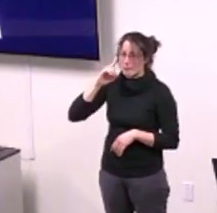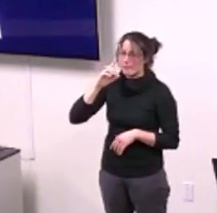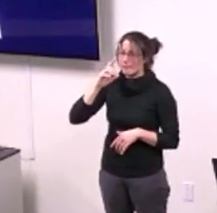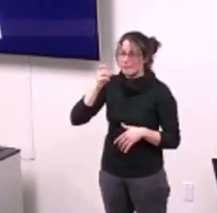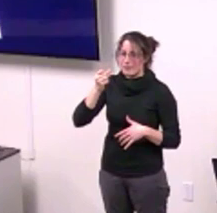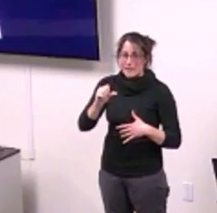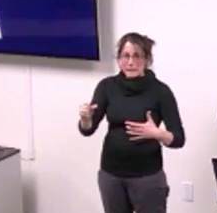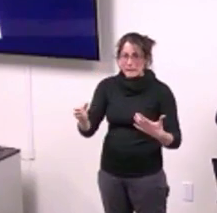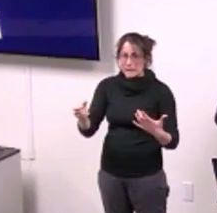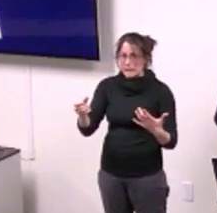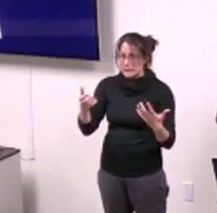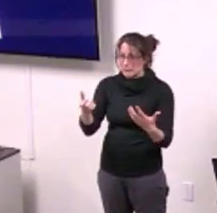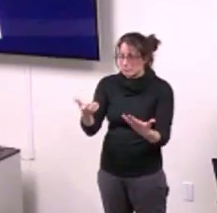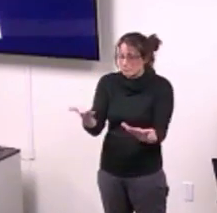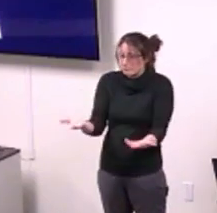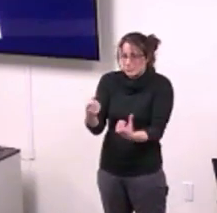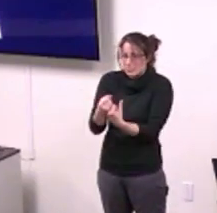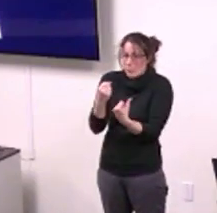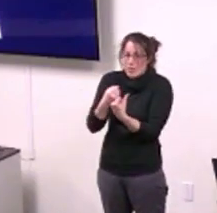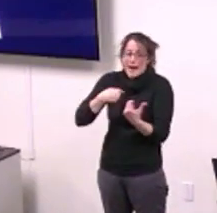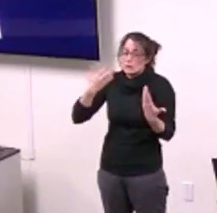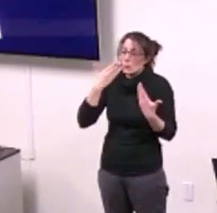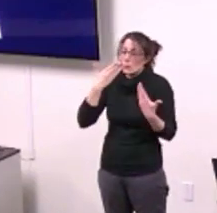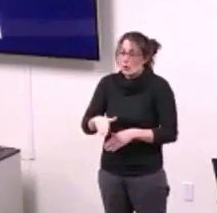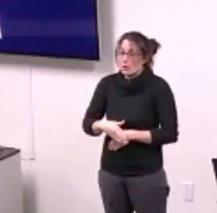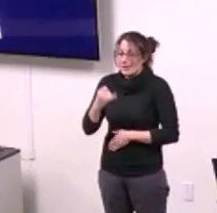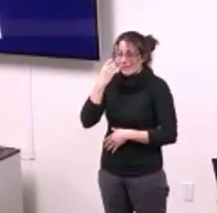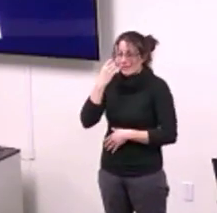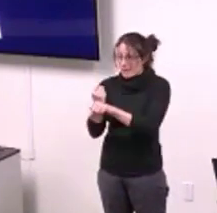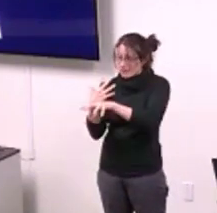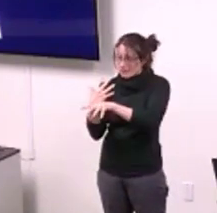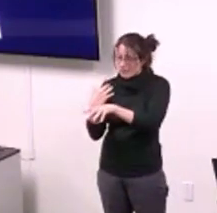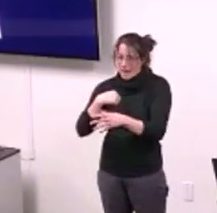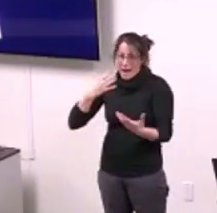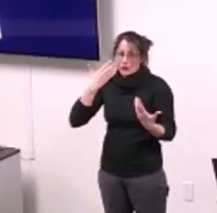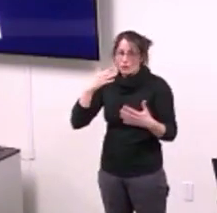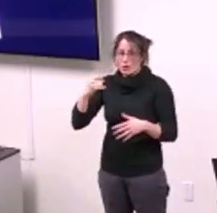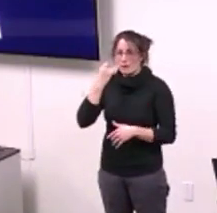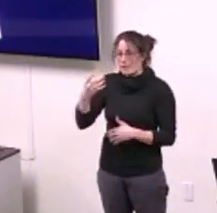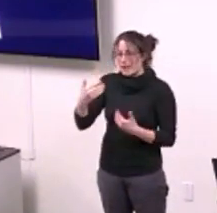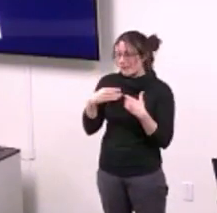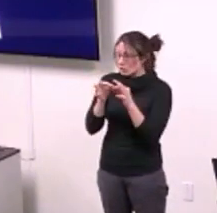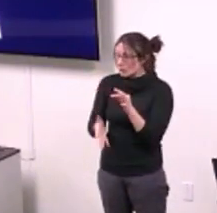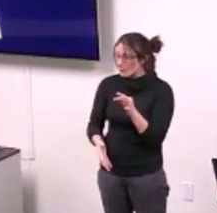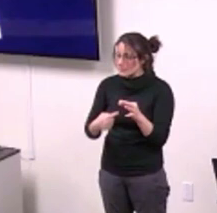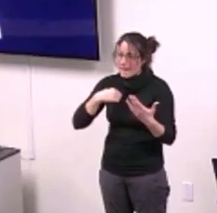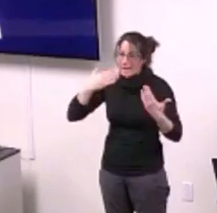So I don't know at all if there's any deaf in San Quentin. Is there a video phone there? Are there interpreters?